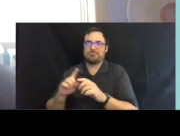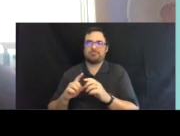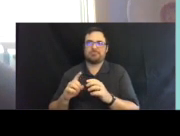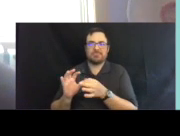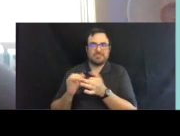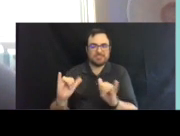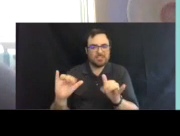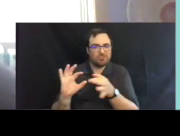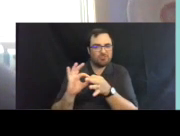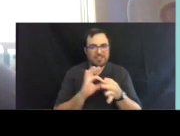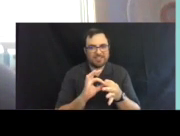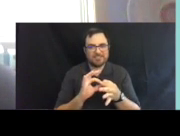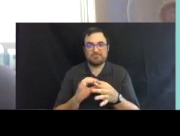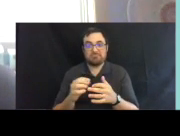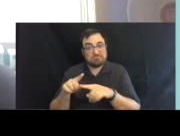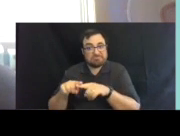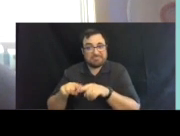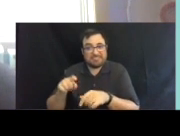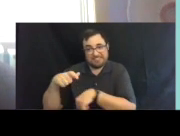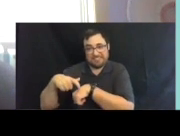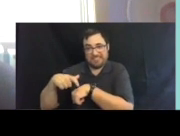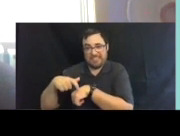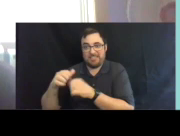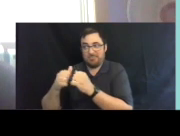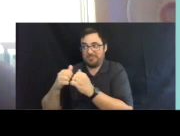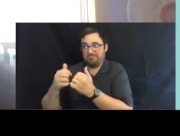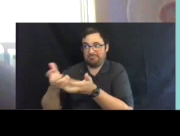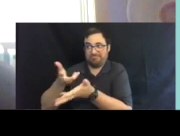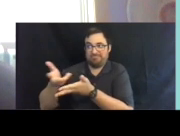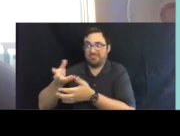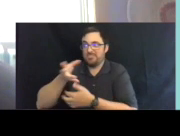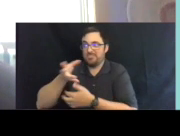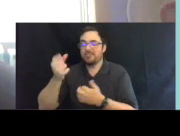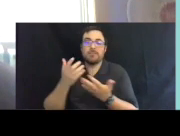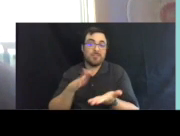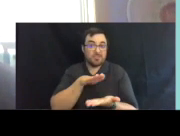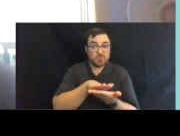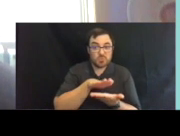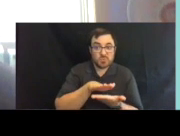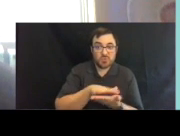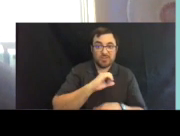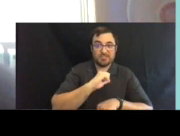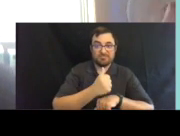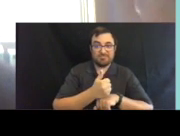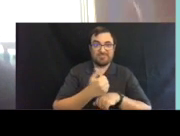I don't know if you have time with parents, but if you're in a school, you may only have time to get through reading the book and doing a little bit